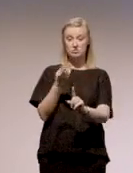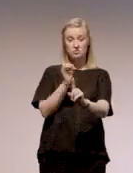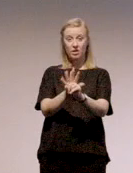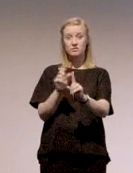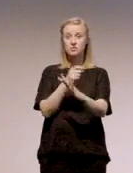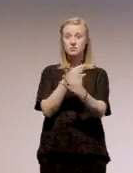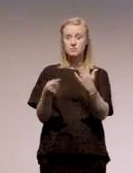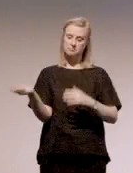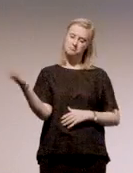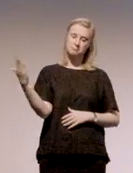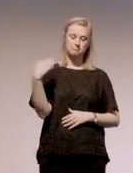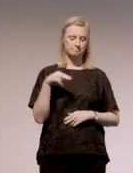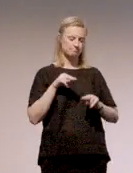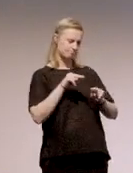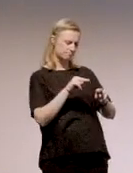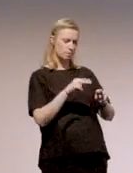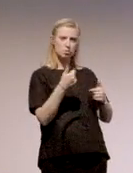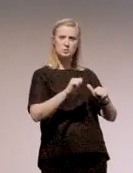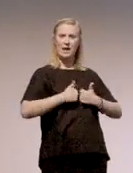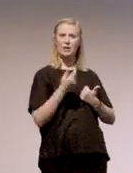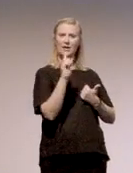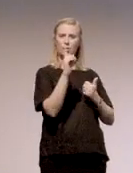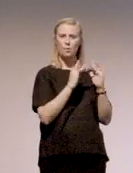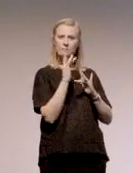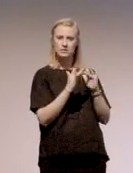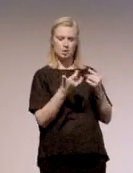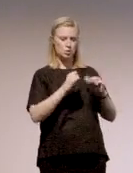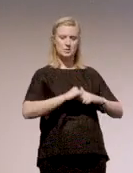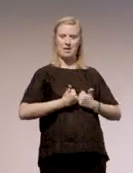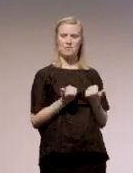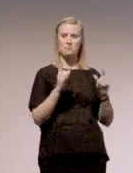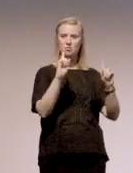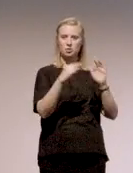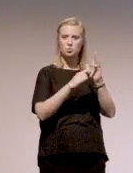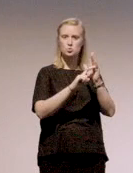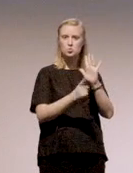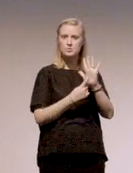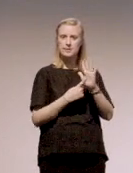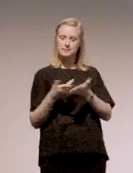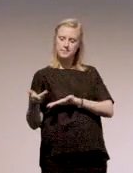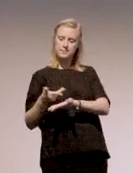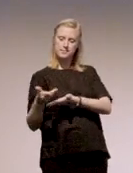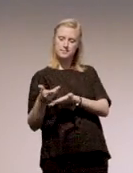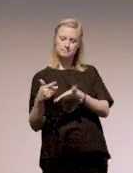our current digital tools and just talking with them to find out where their challenges were to understand what kind of assistive of tools are